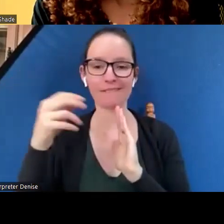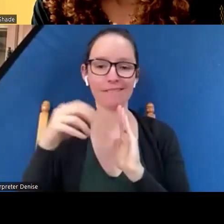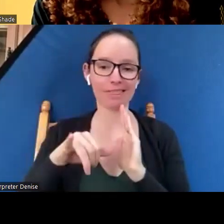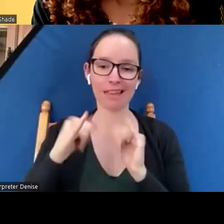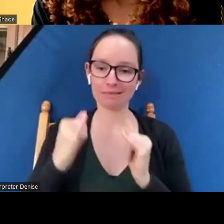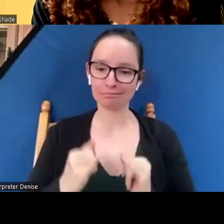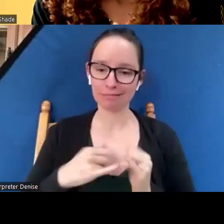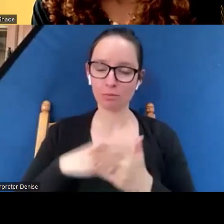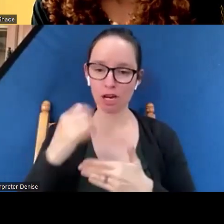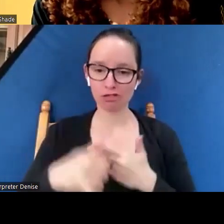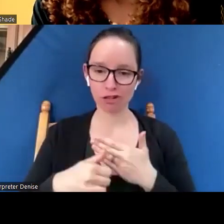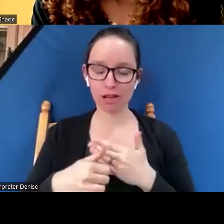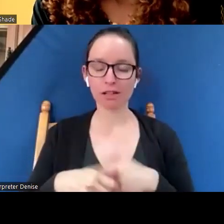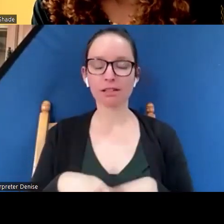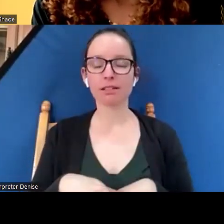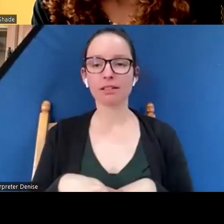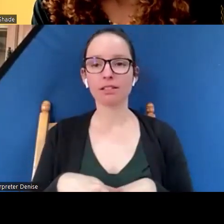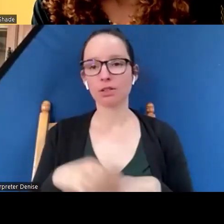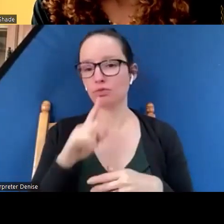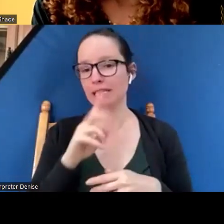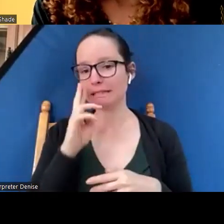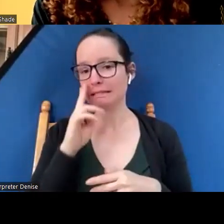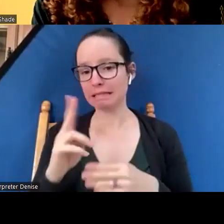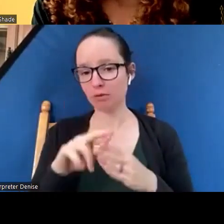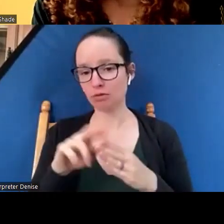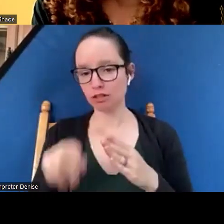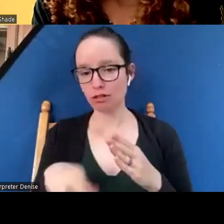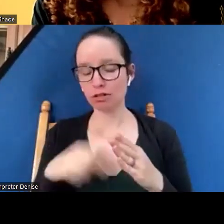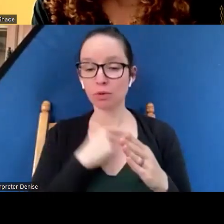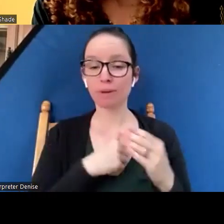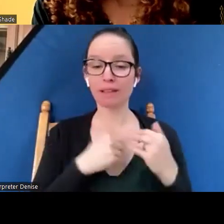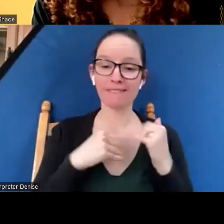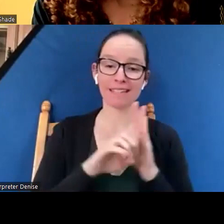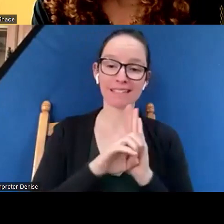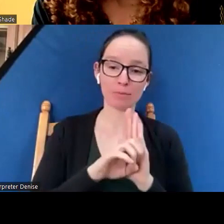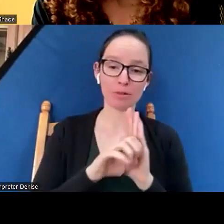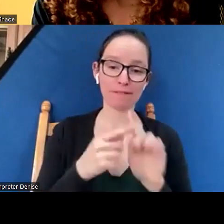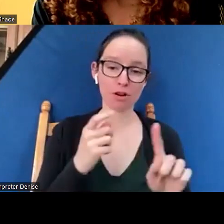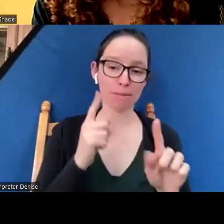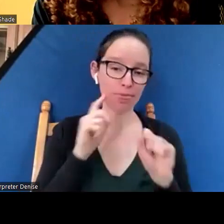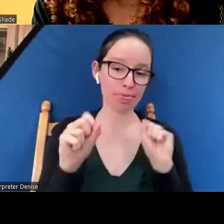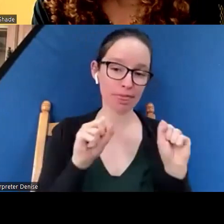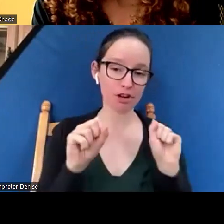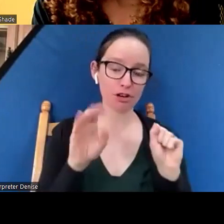And we have an example of that from the Thunder Basin Research initiative that Lauren Porensky leads.